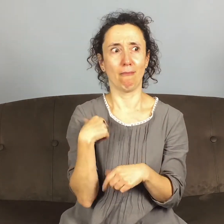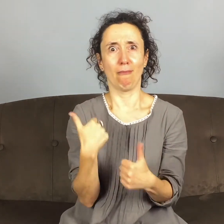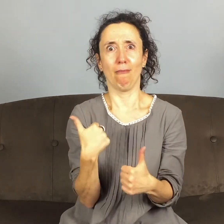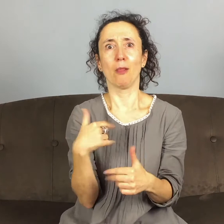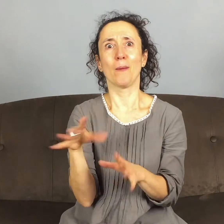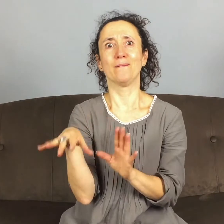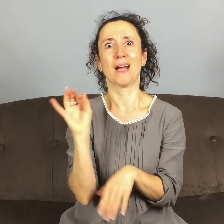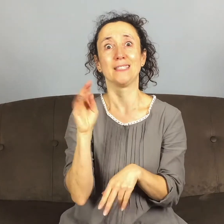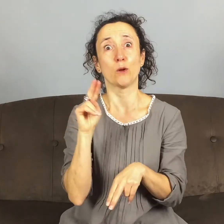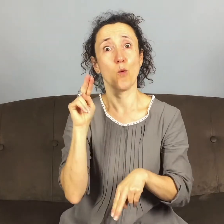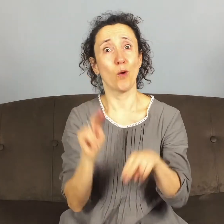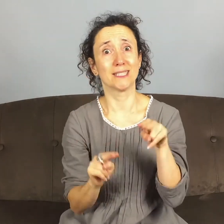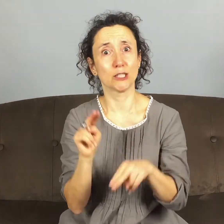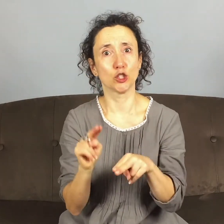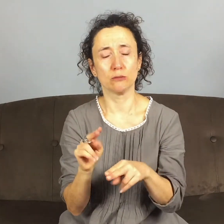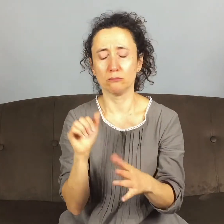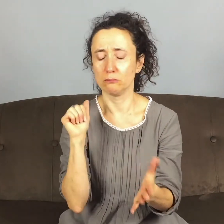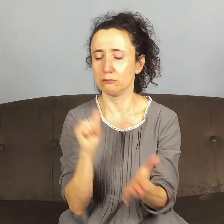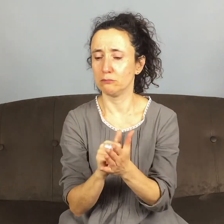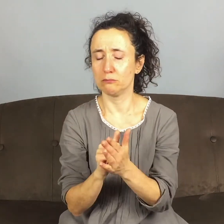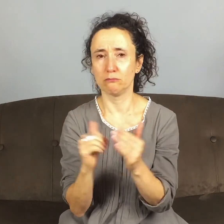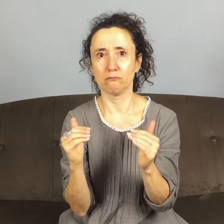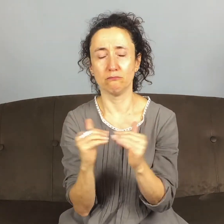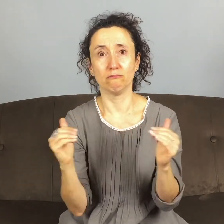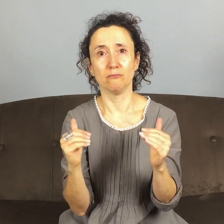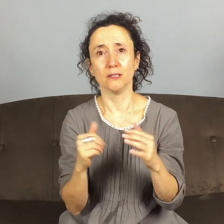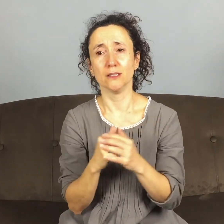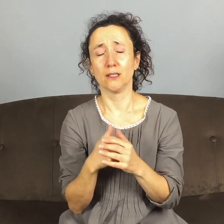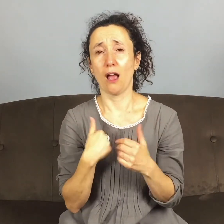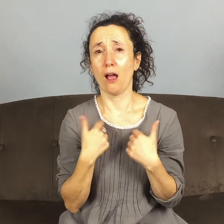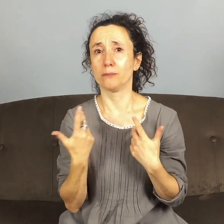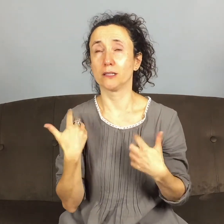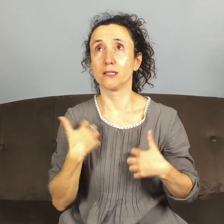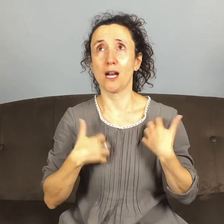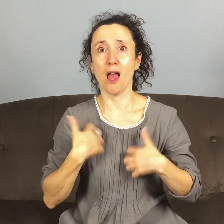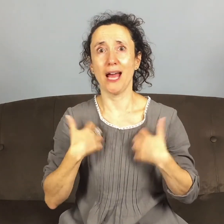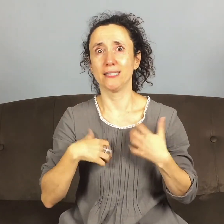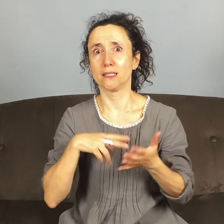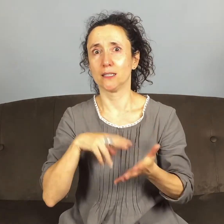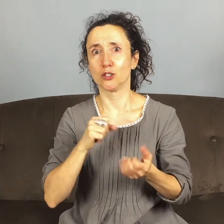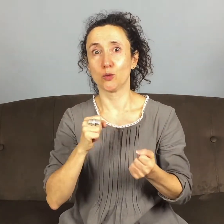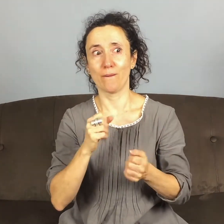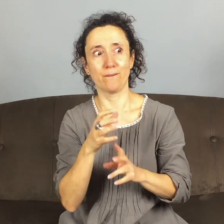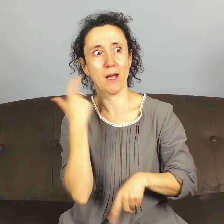We invited her to come for an audition for the production and we all felt that she was the right fit for the role.